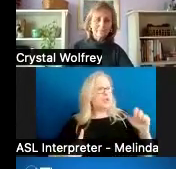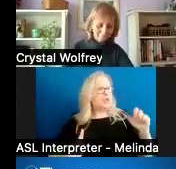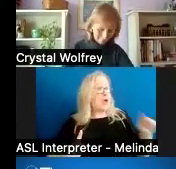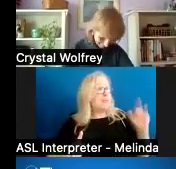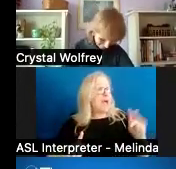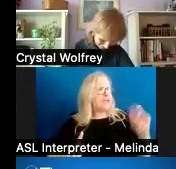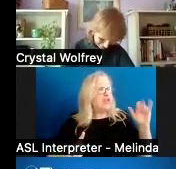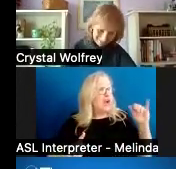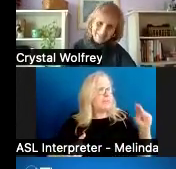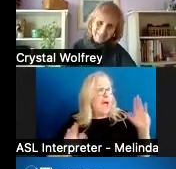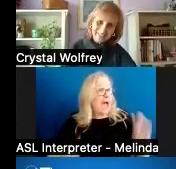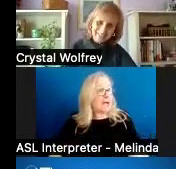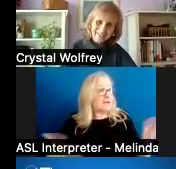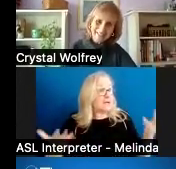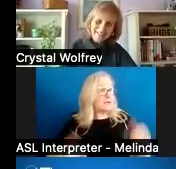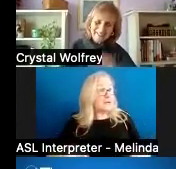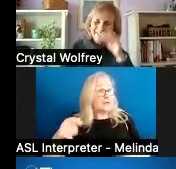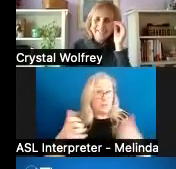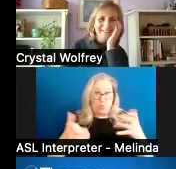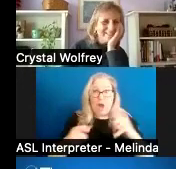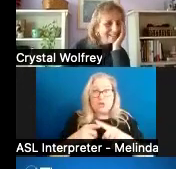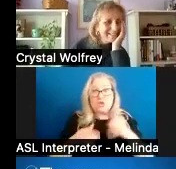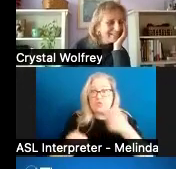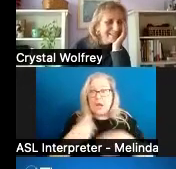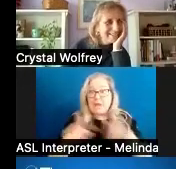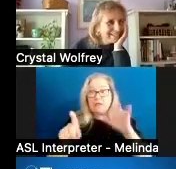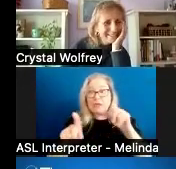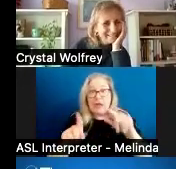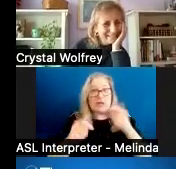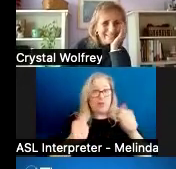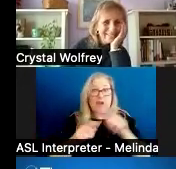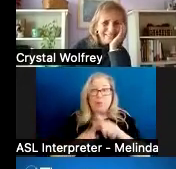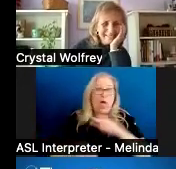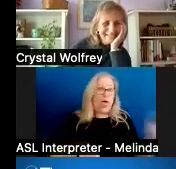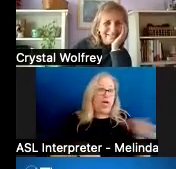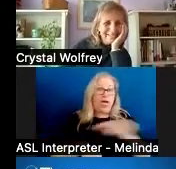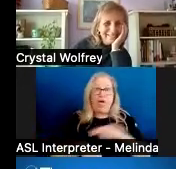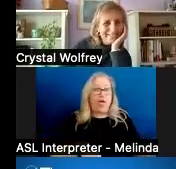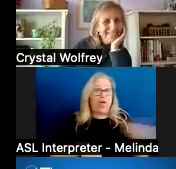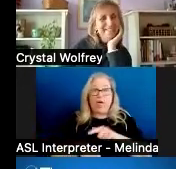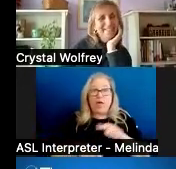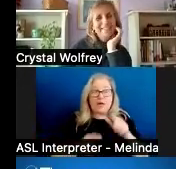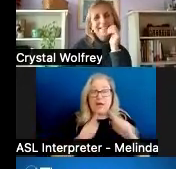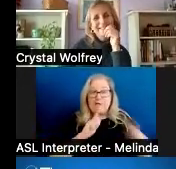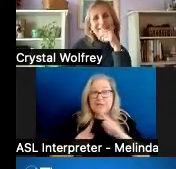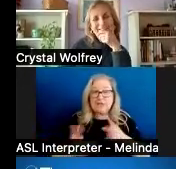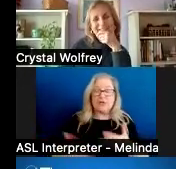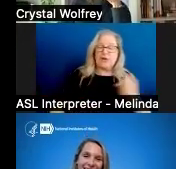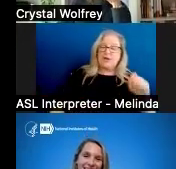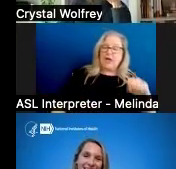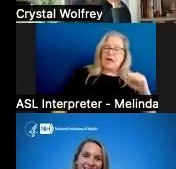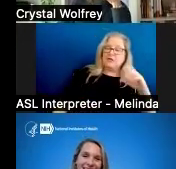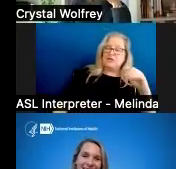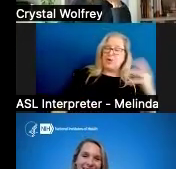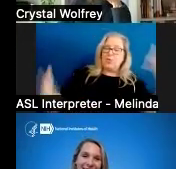Sean, do you want to come off mute and relieve Crystal of the two-sided conversation? Sean Hine: Yeah. So awesome job, Crystal.